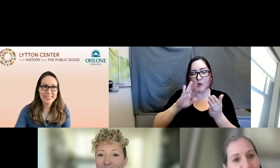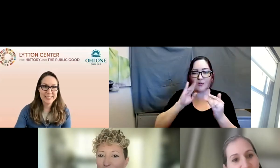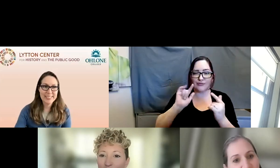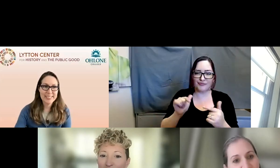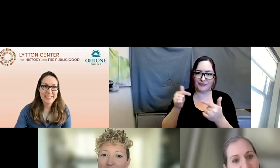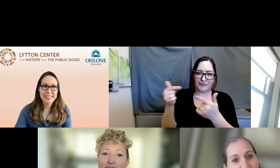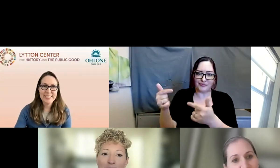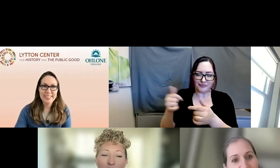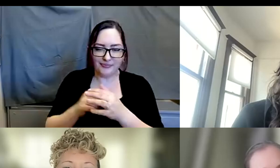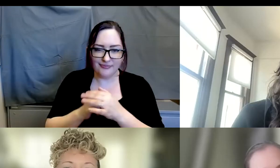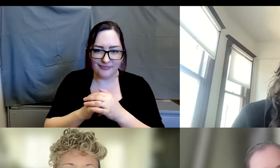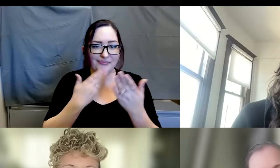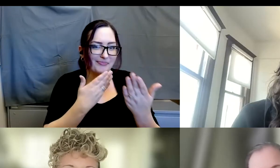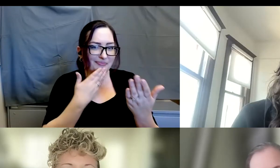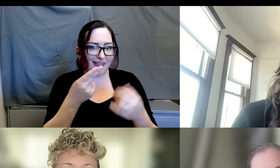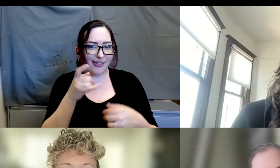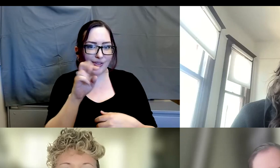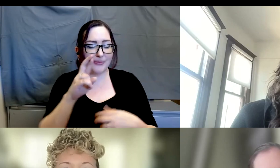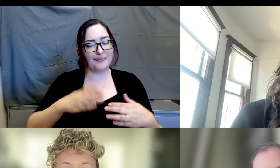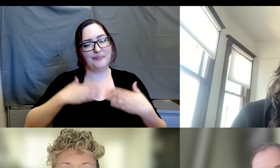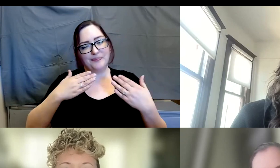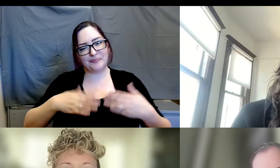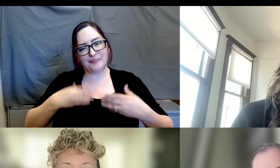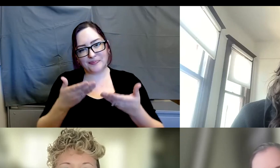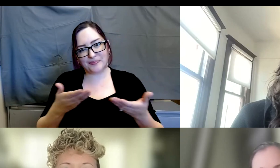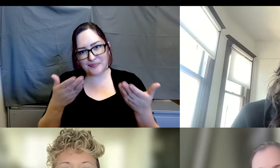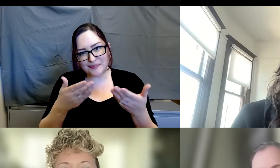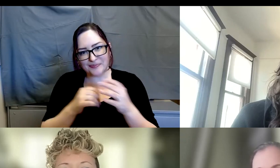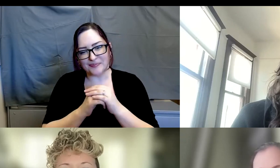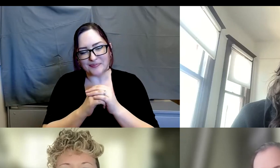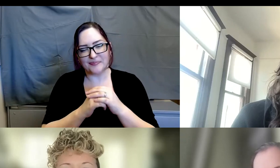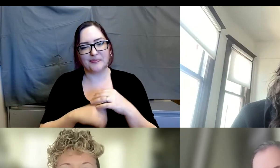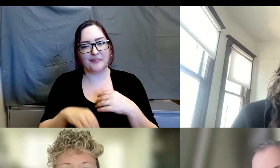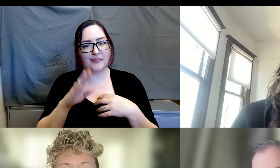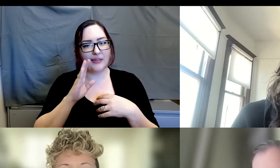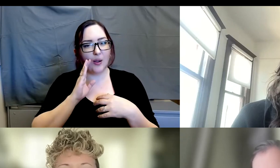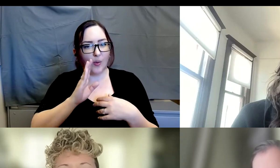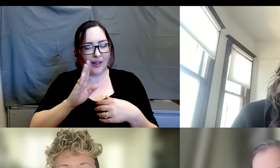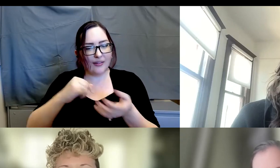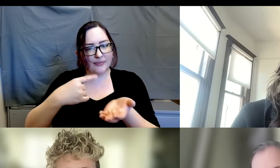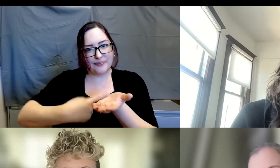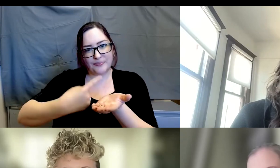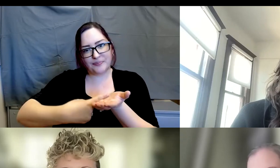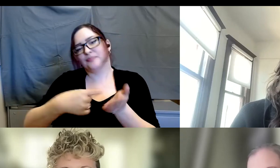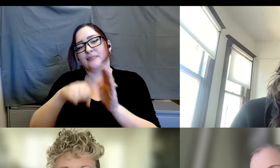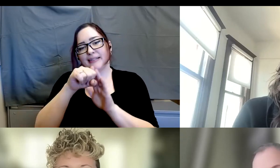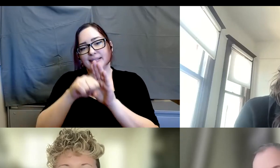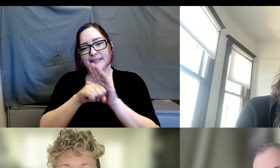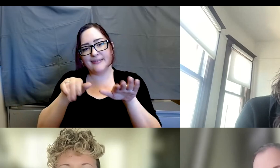Thank you so much, Heather. I'm so happy to be here. I'm gonna talk a little bit about sort of a statewide perspective on reform,